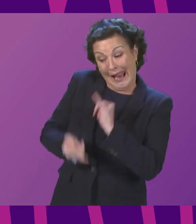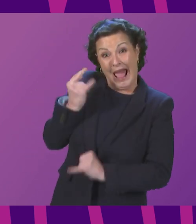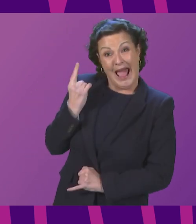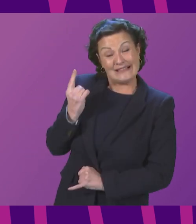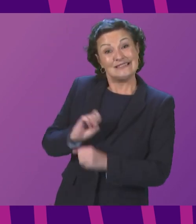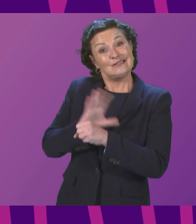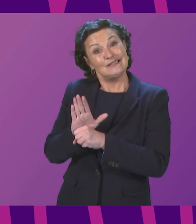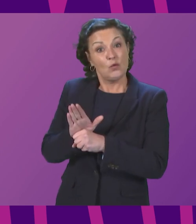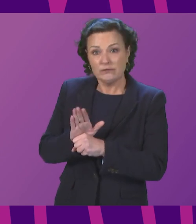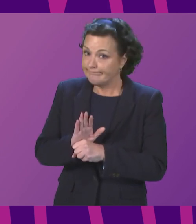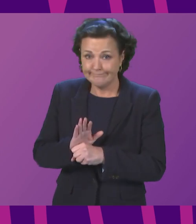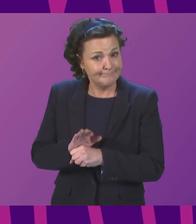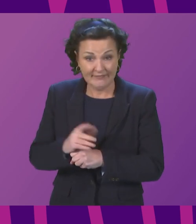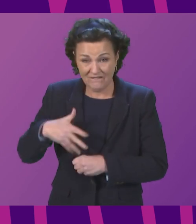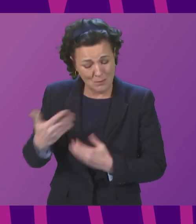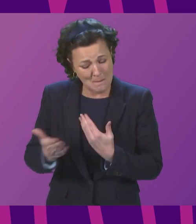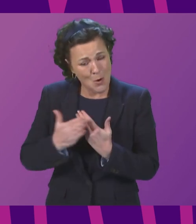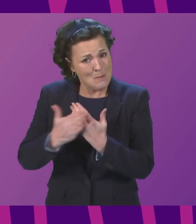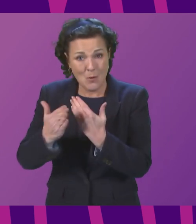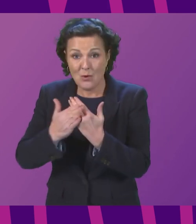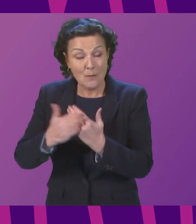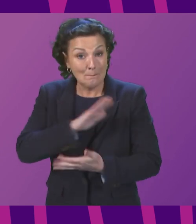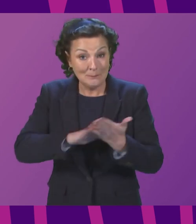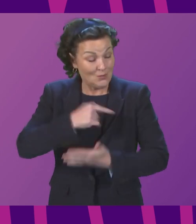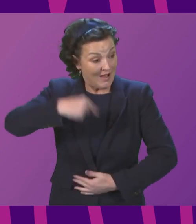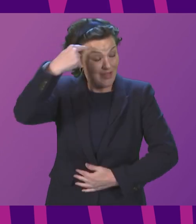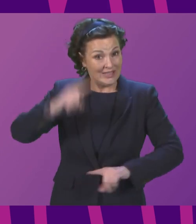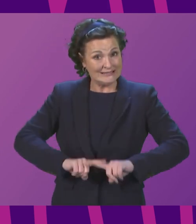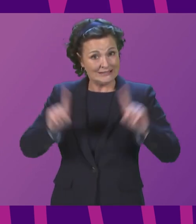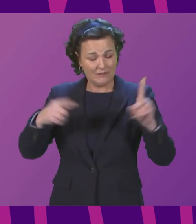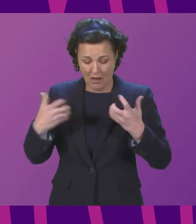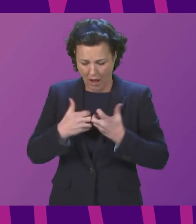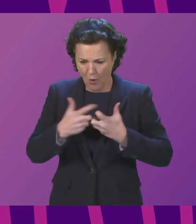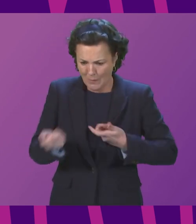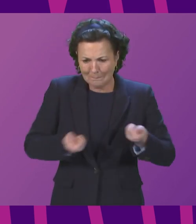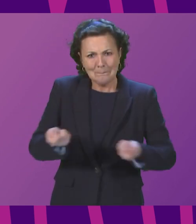thinking about how to manage the virus and to become more resilient to it in the future.